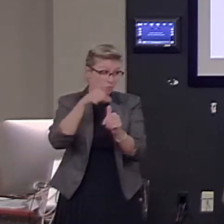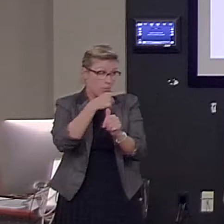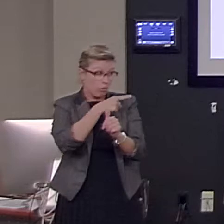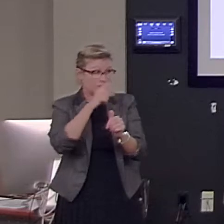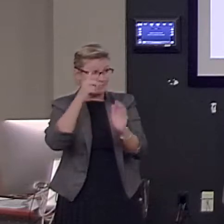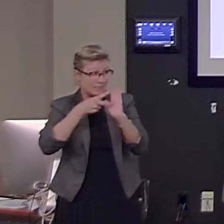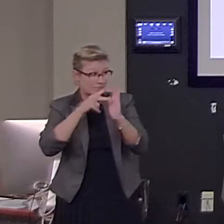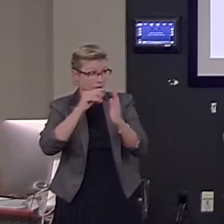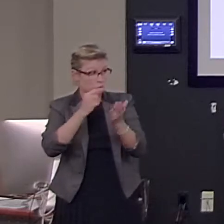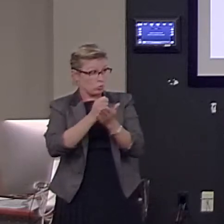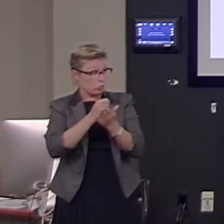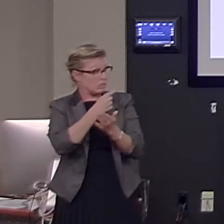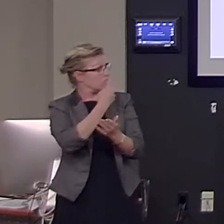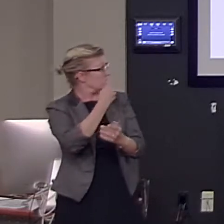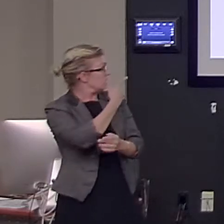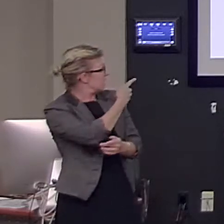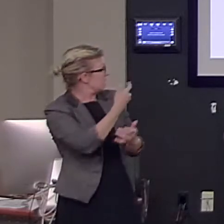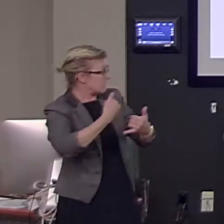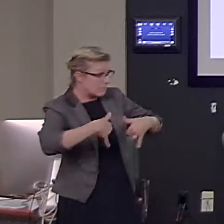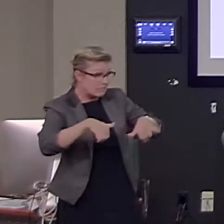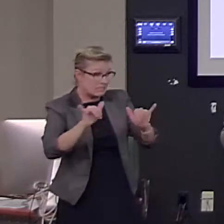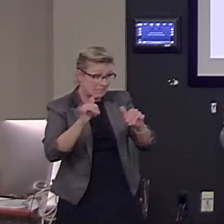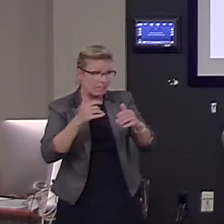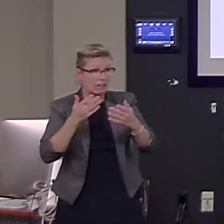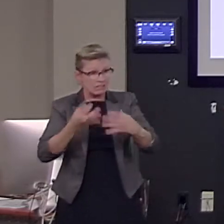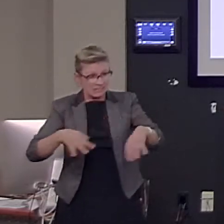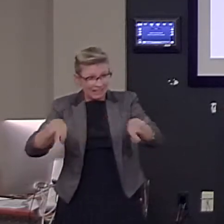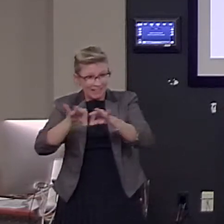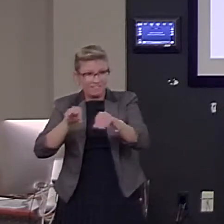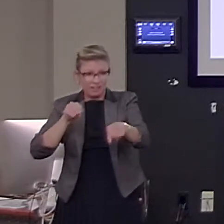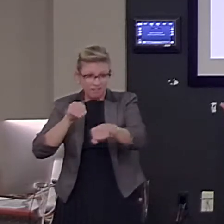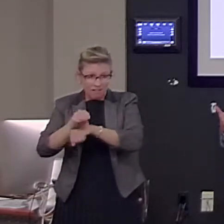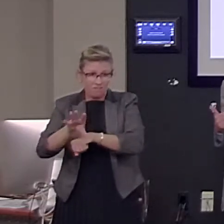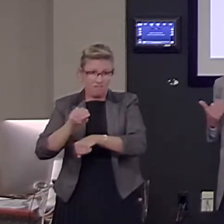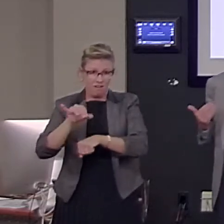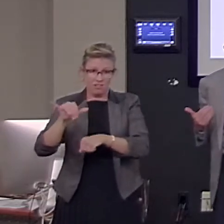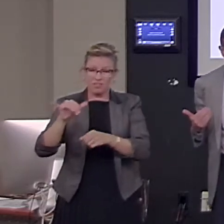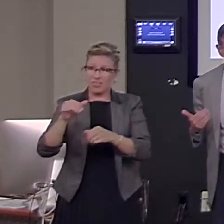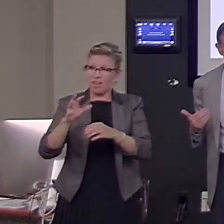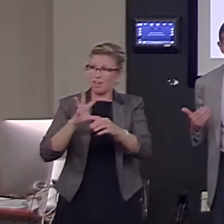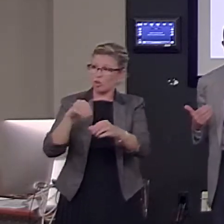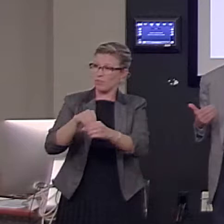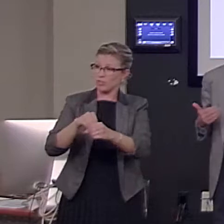There still is a significant effect of the intervention on IQ in our sample.